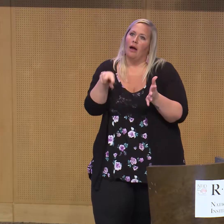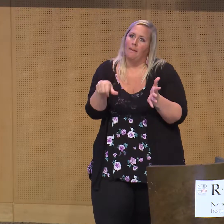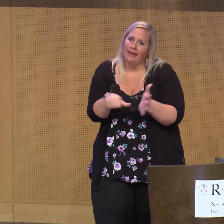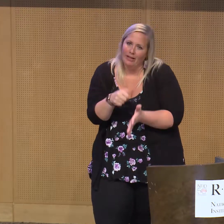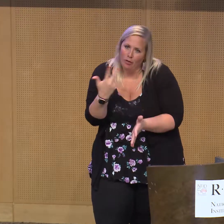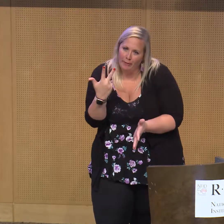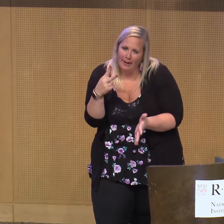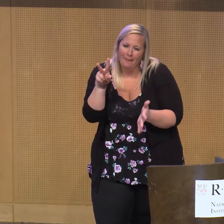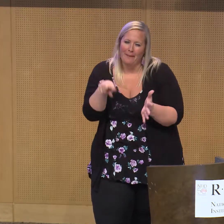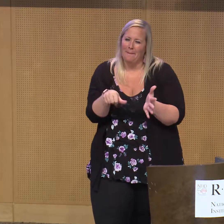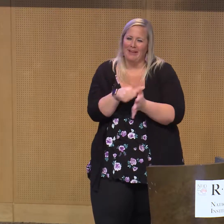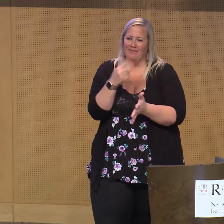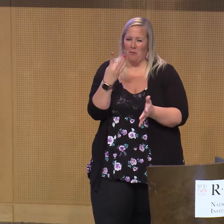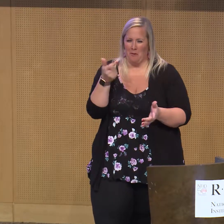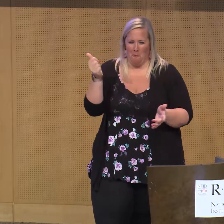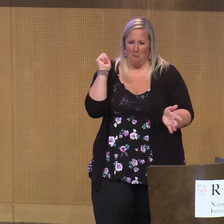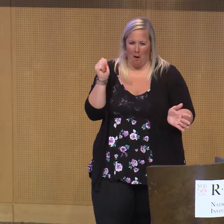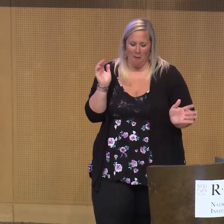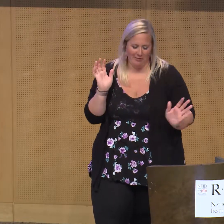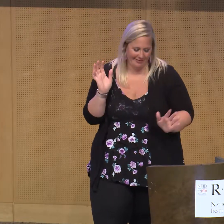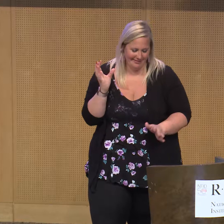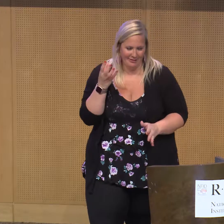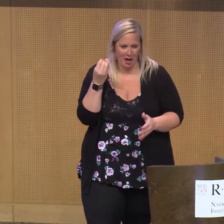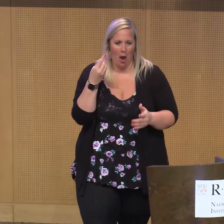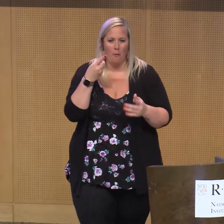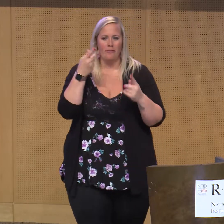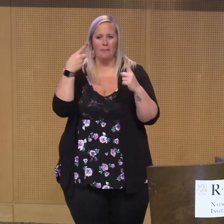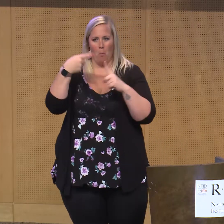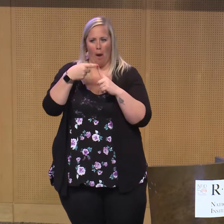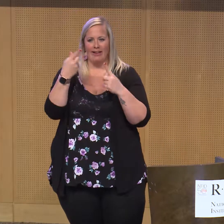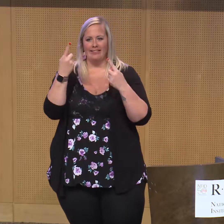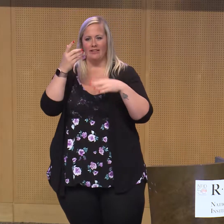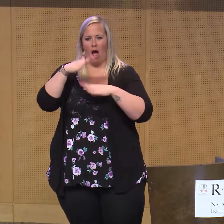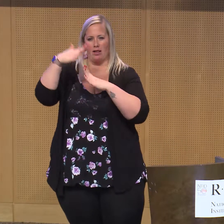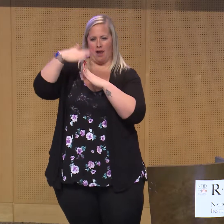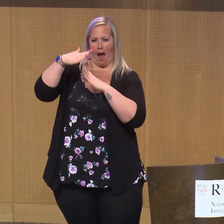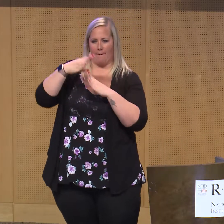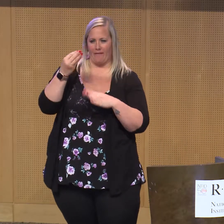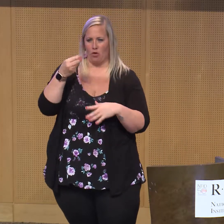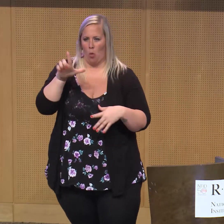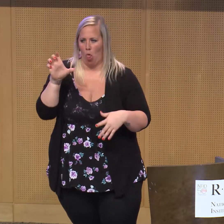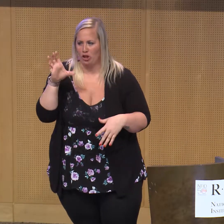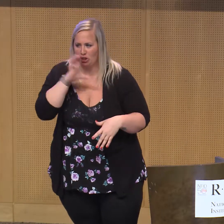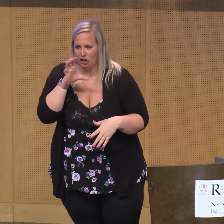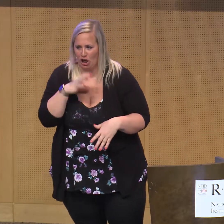are going to keep looking at lists beyond page 2 and 3? Right? You won't. You look at the top